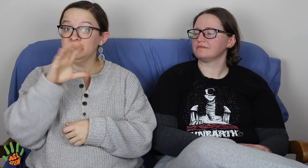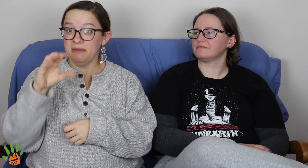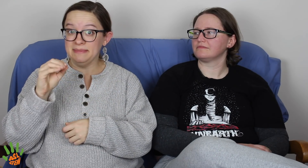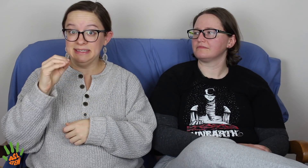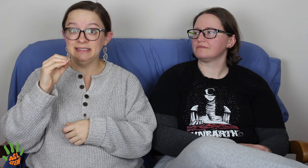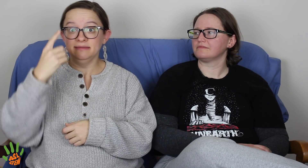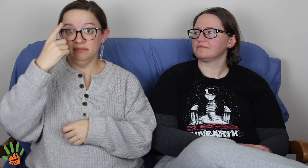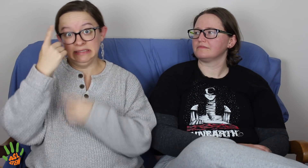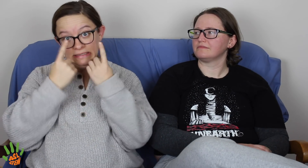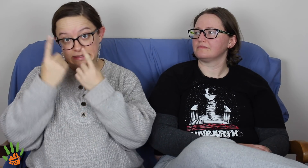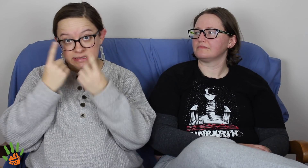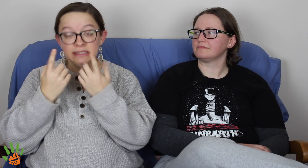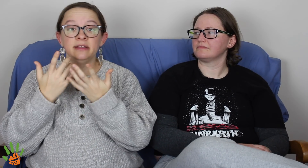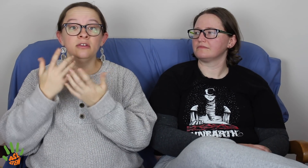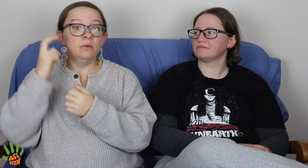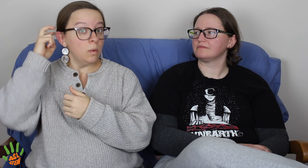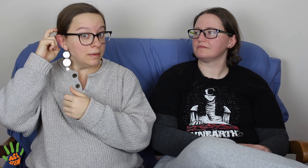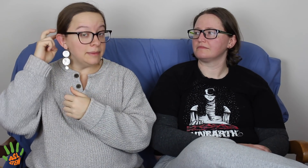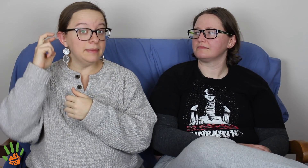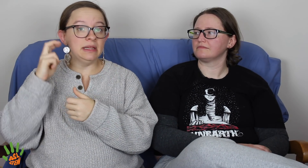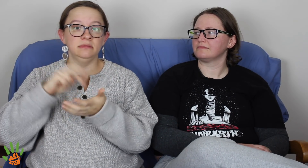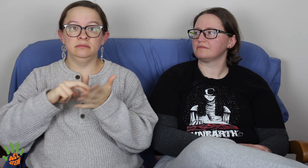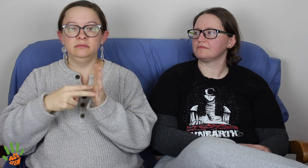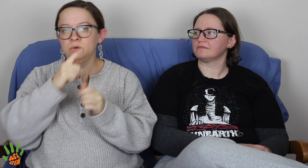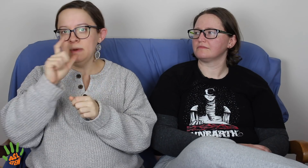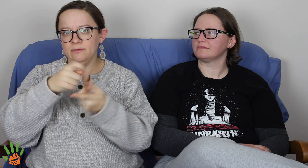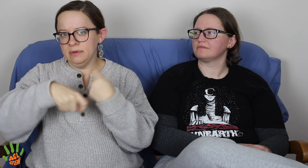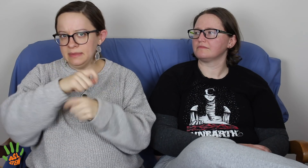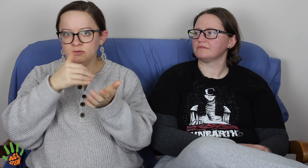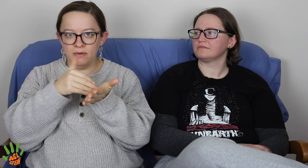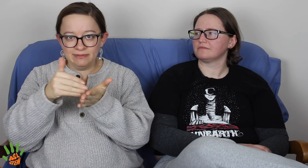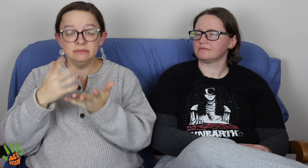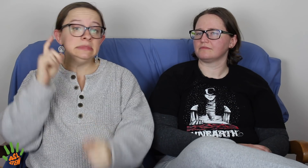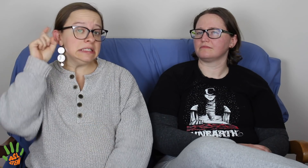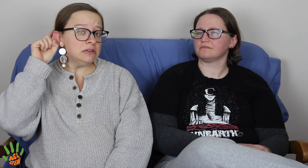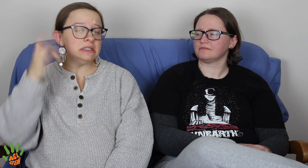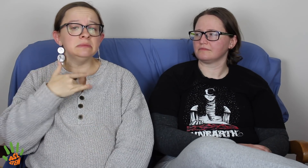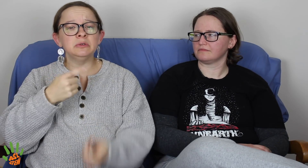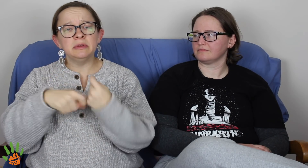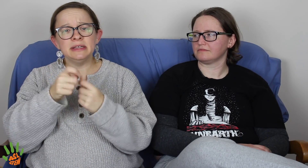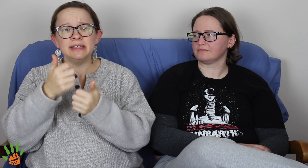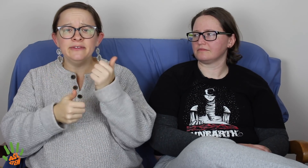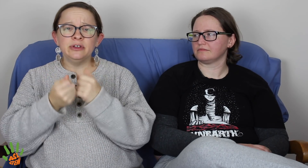for insurance companies, they consider a cochlear implant to be... well it doesn't have to be replaced.